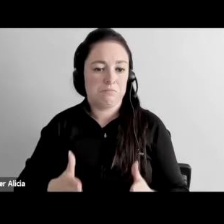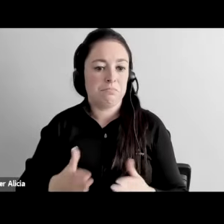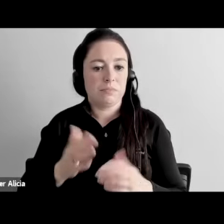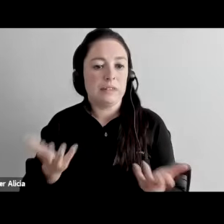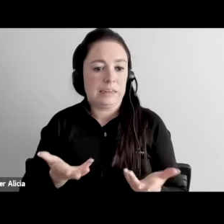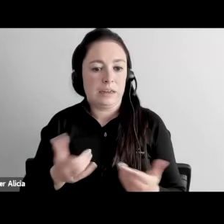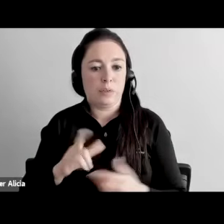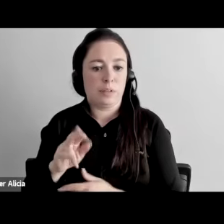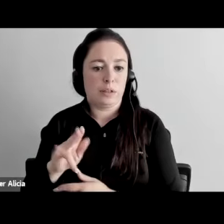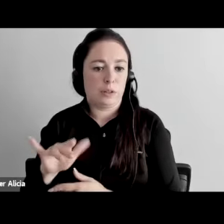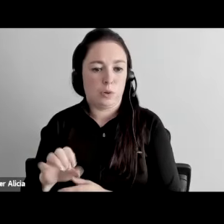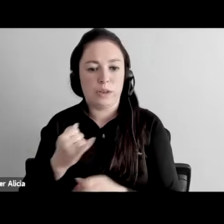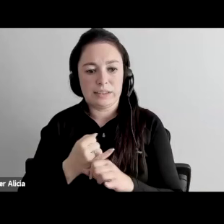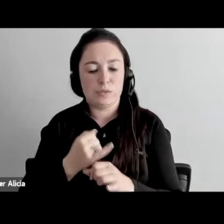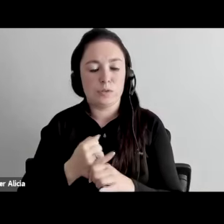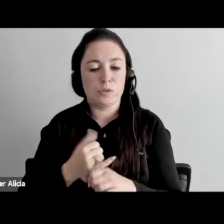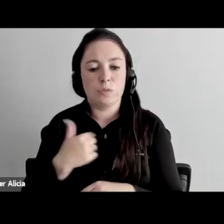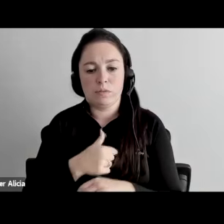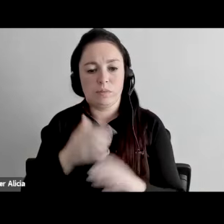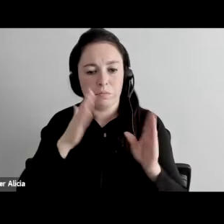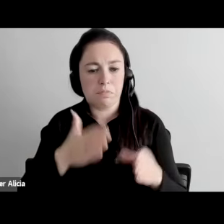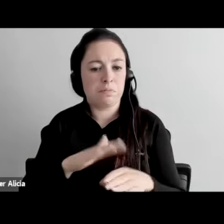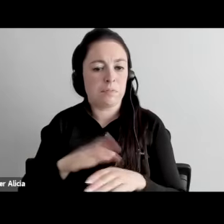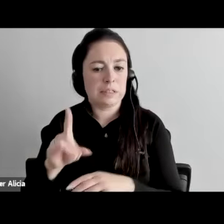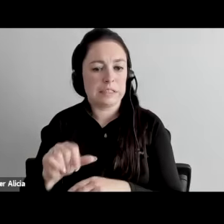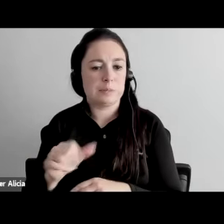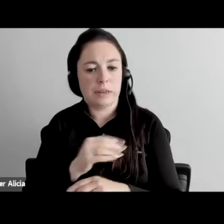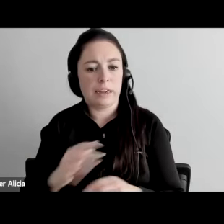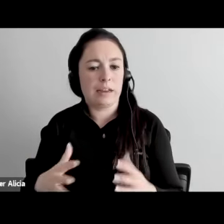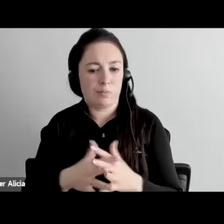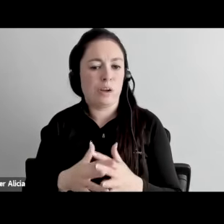on our disability and pregnancy activities and research,